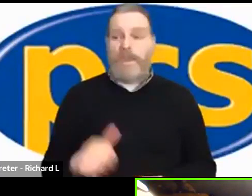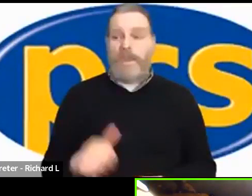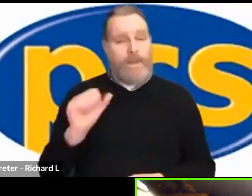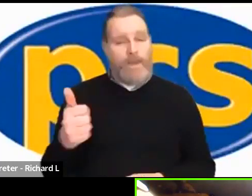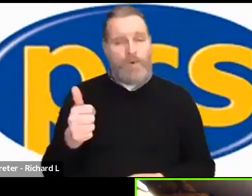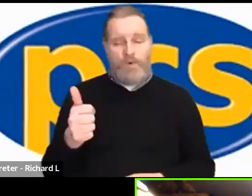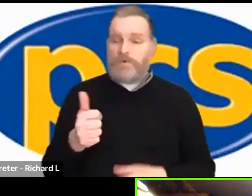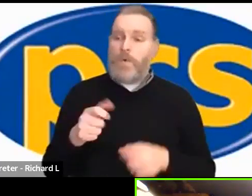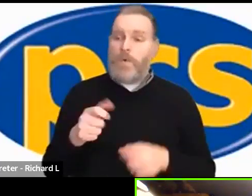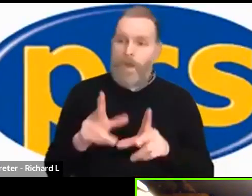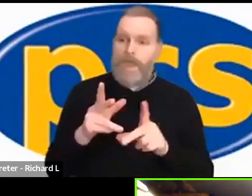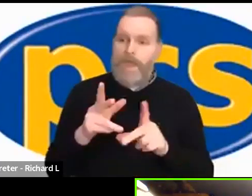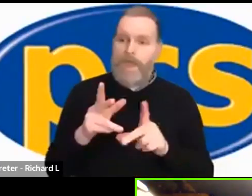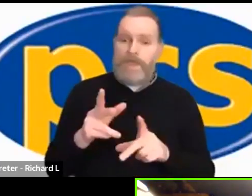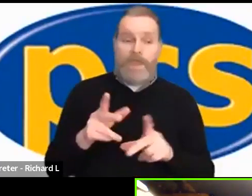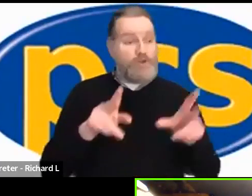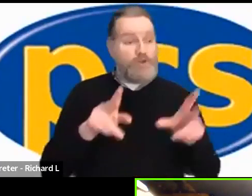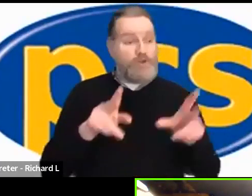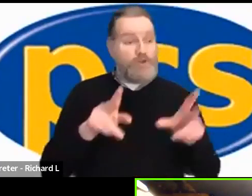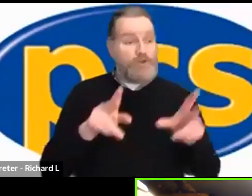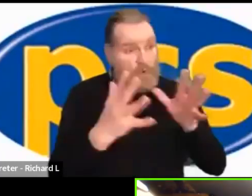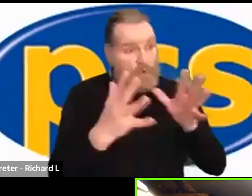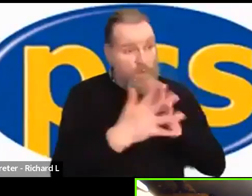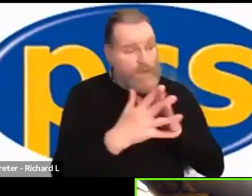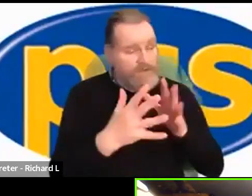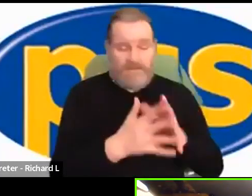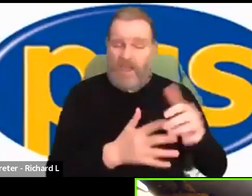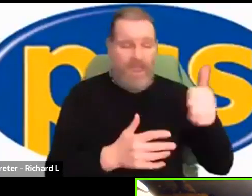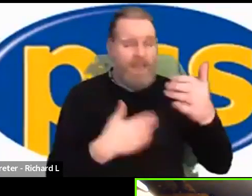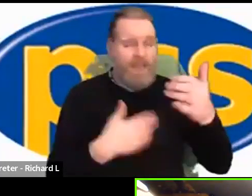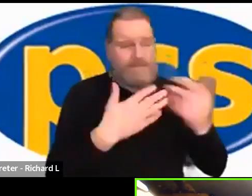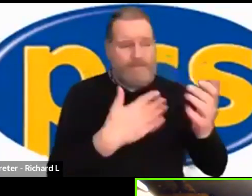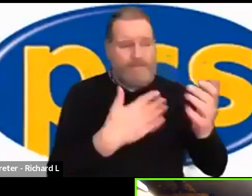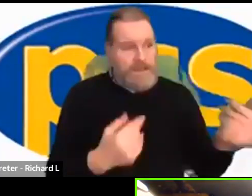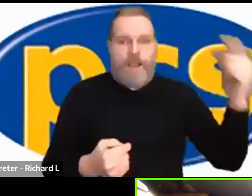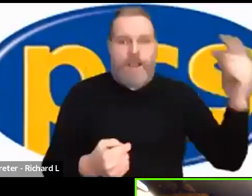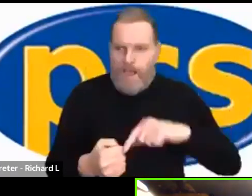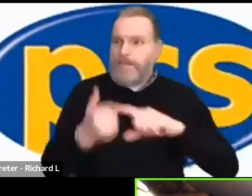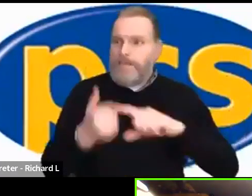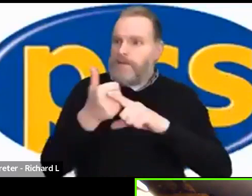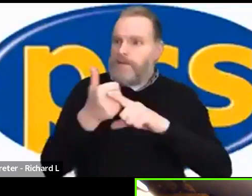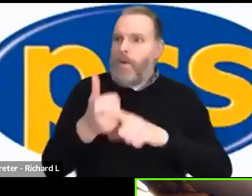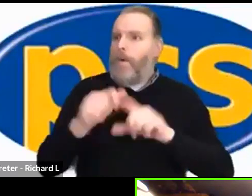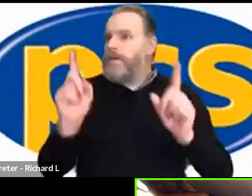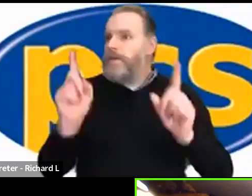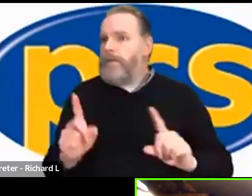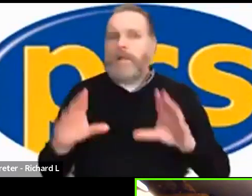as possible along just some of those along to some of those. There's lots of ways of showing solidarity. If you're not actually able able to take action on able to take action on that